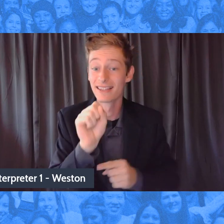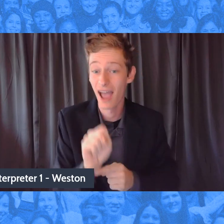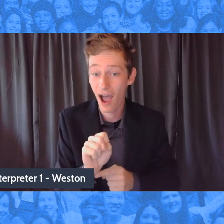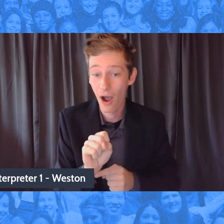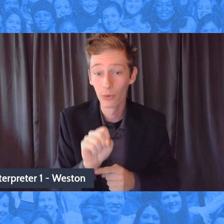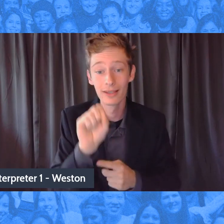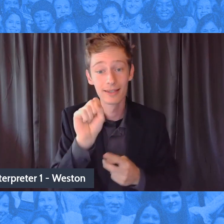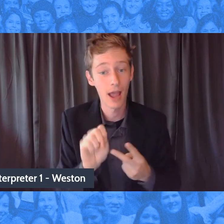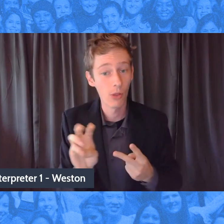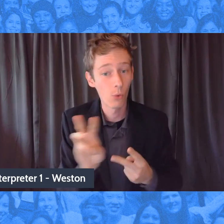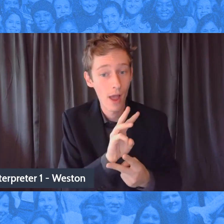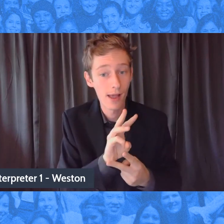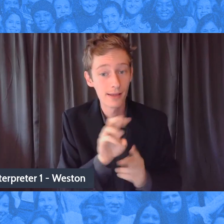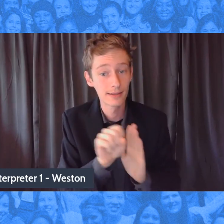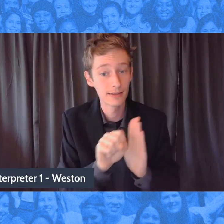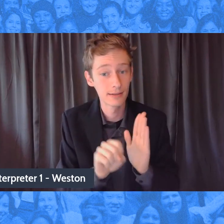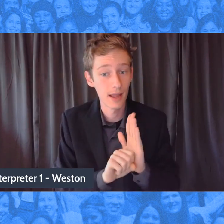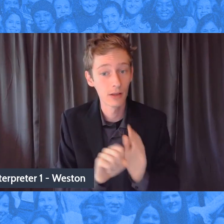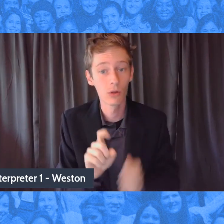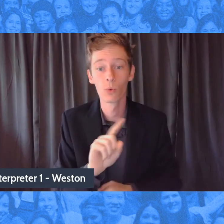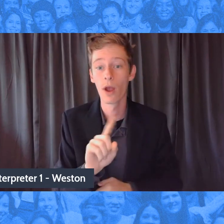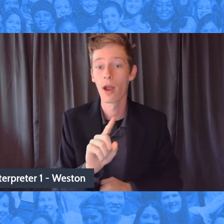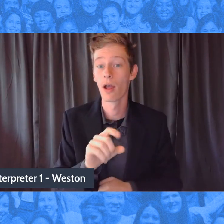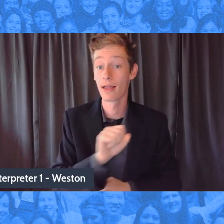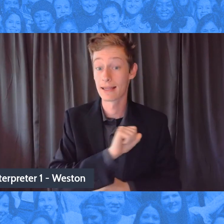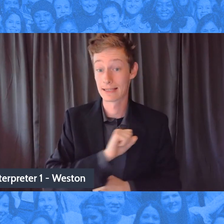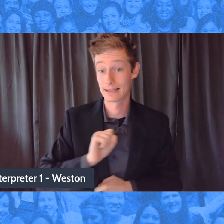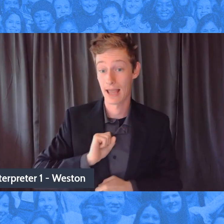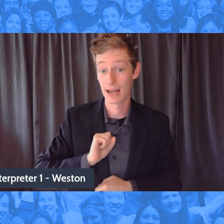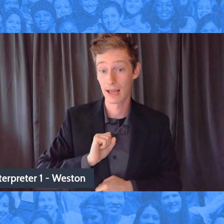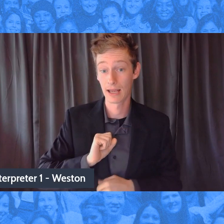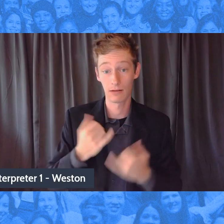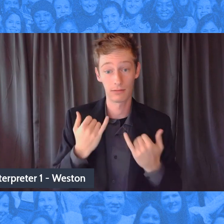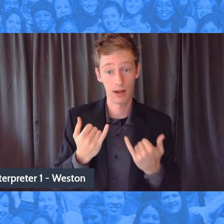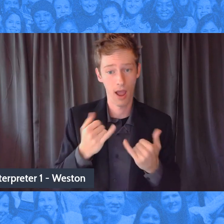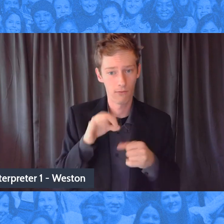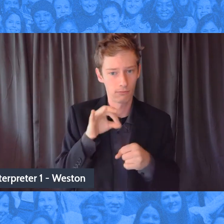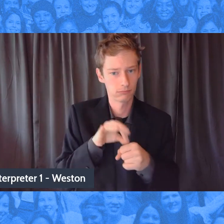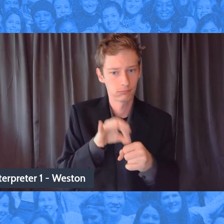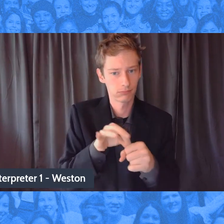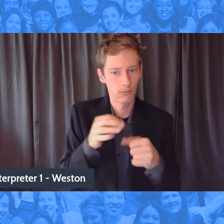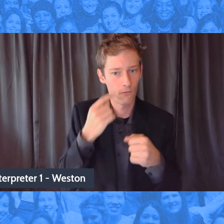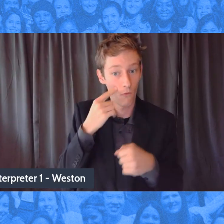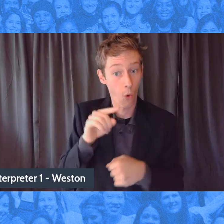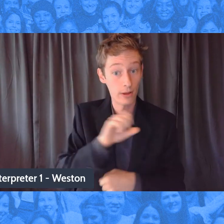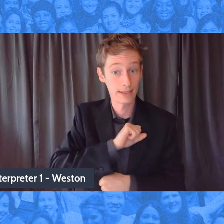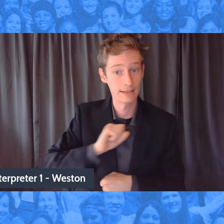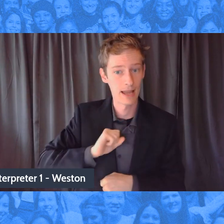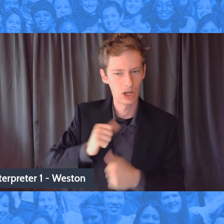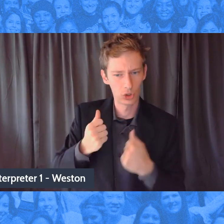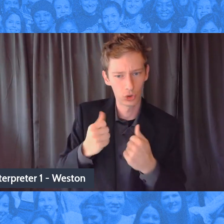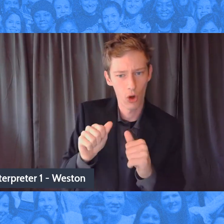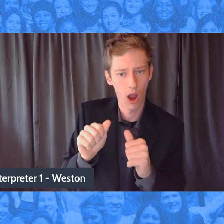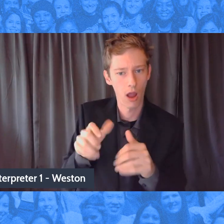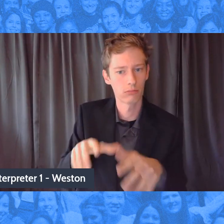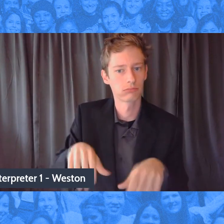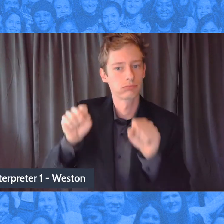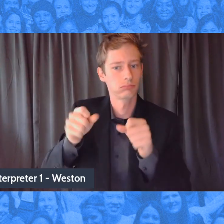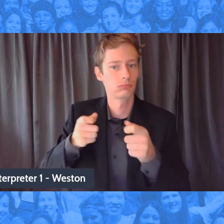where the majority in the Senate is at stake, and where key state and statewide elections